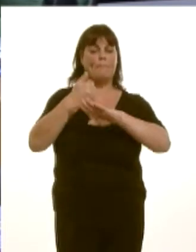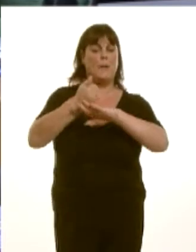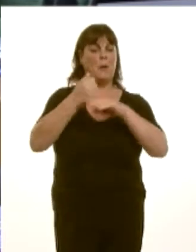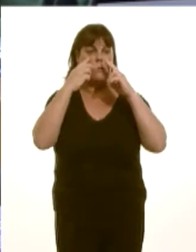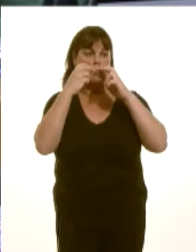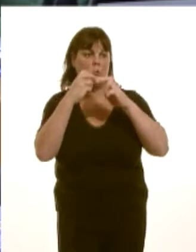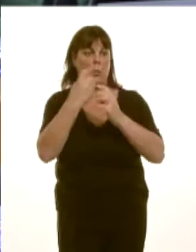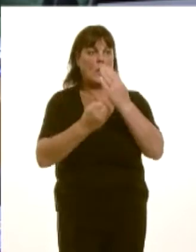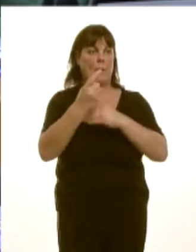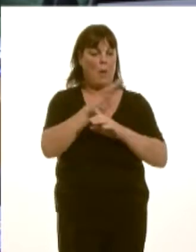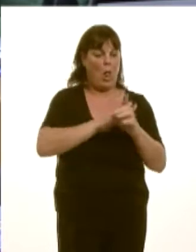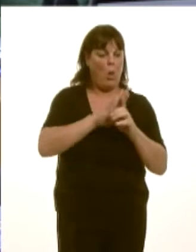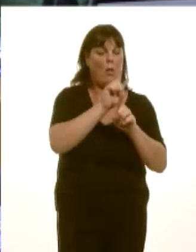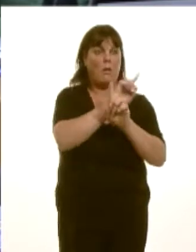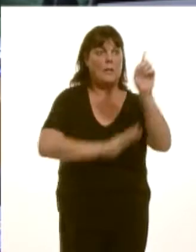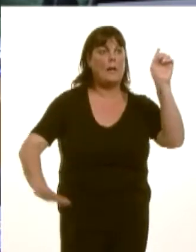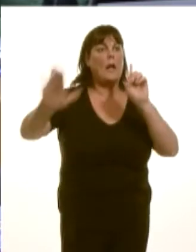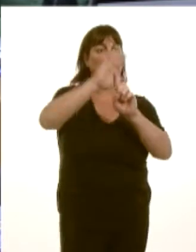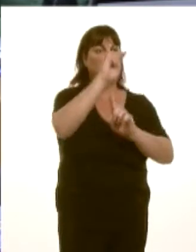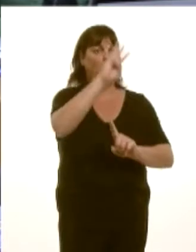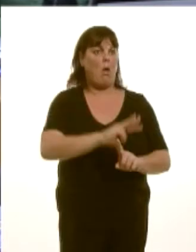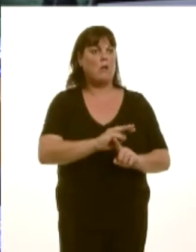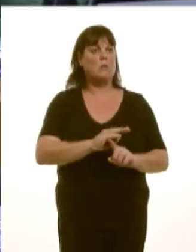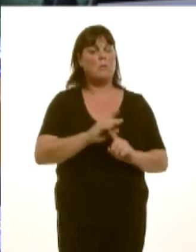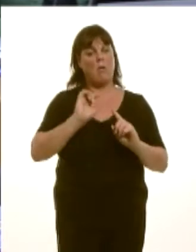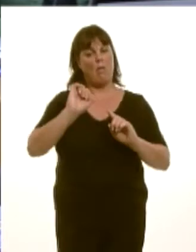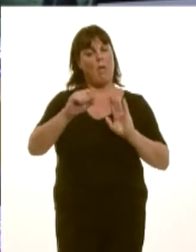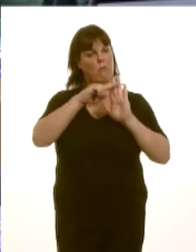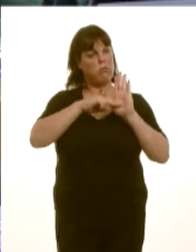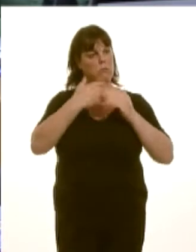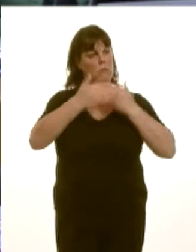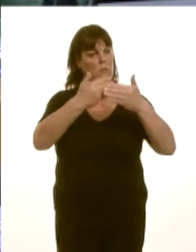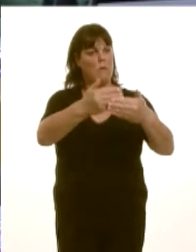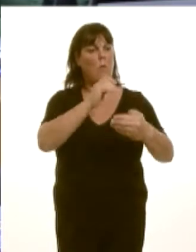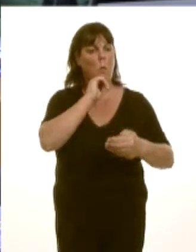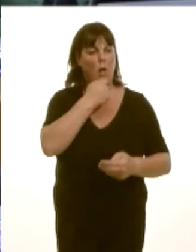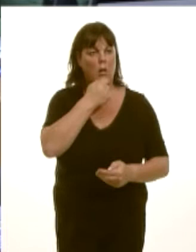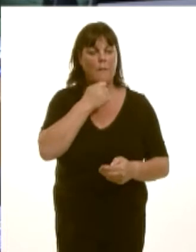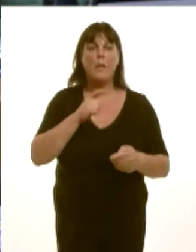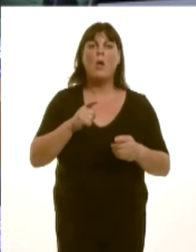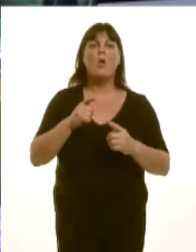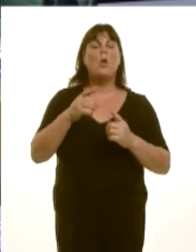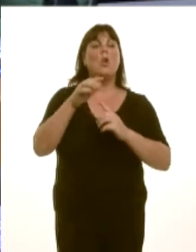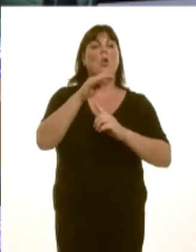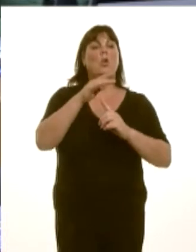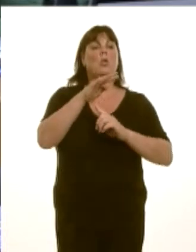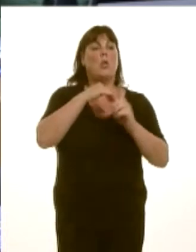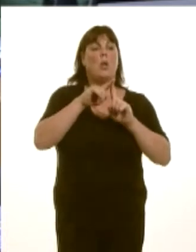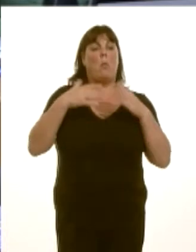be taken forward. Also, because of the Social Services and Well-being (Wales) Act 2014, there are ways now to ensure